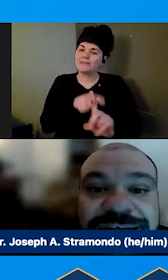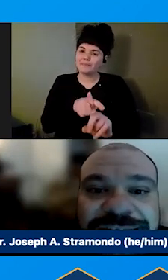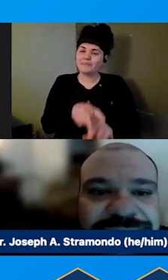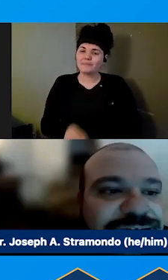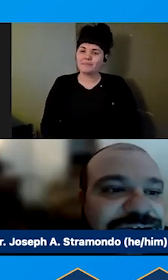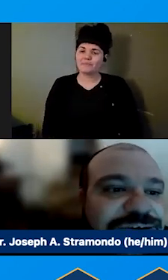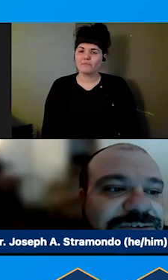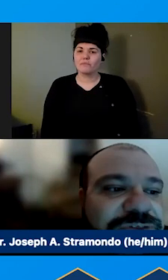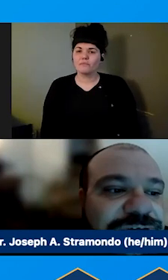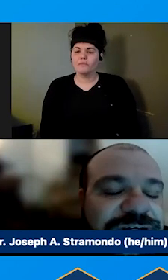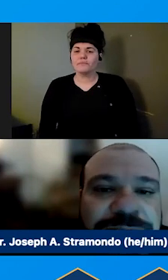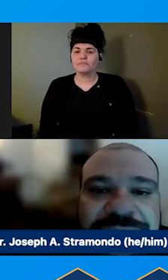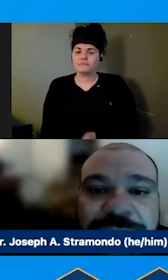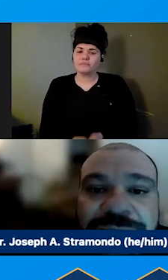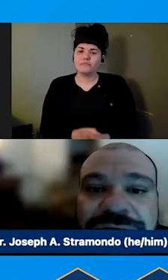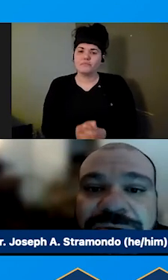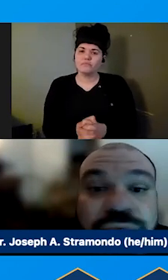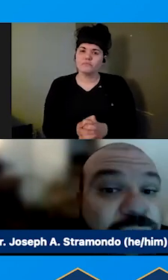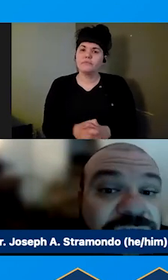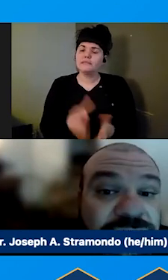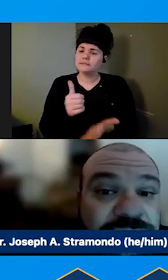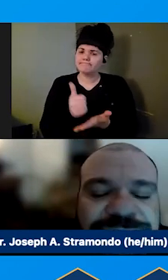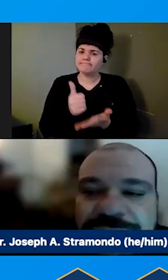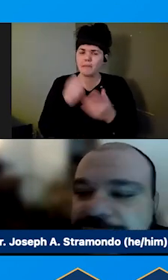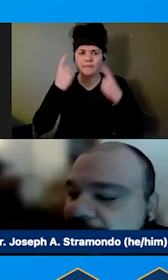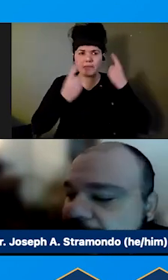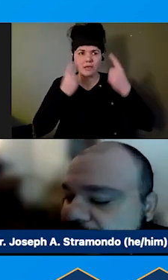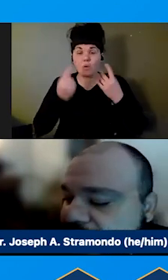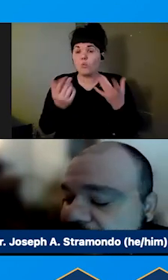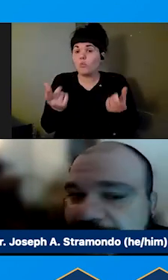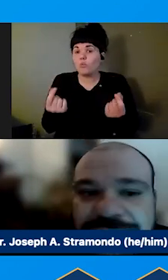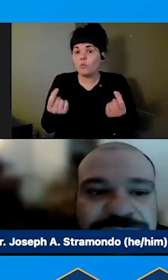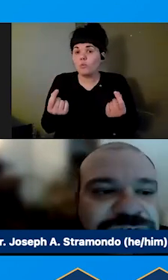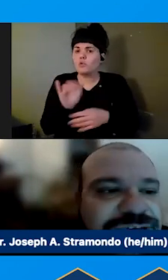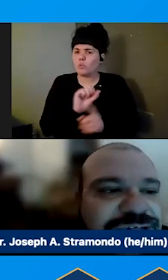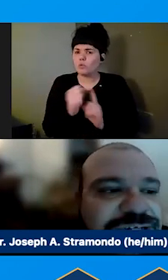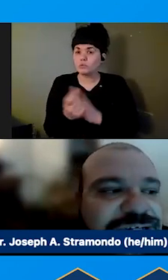of these methods and ideas for thinking about what we ought to